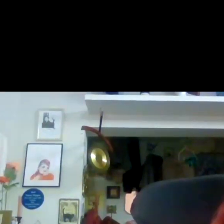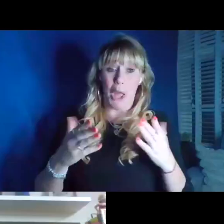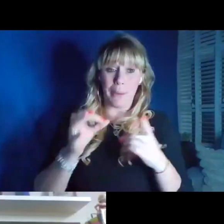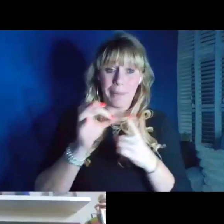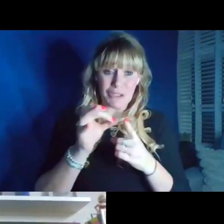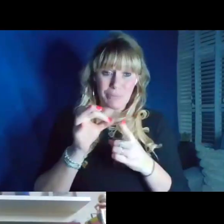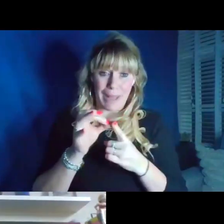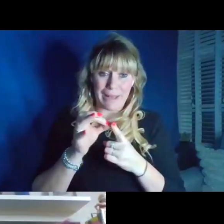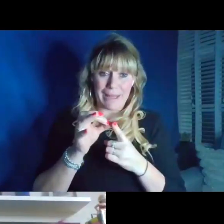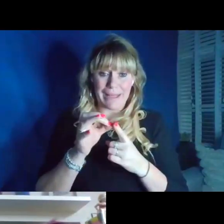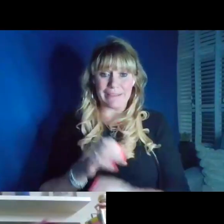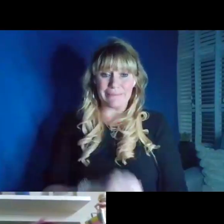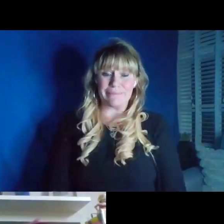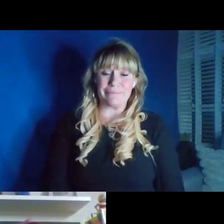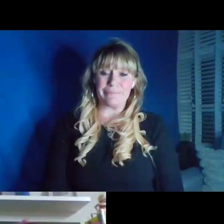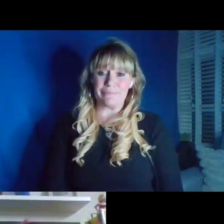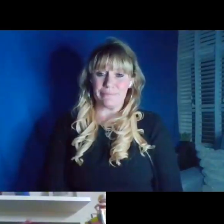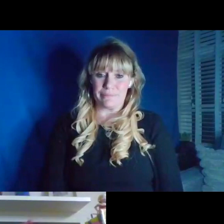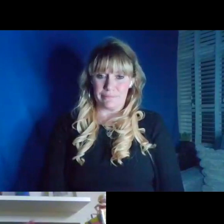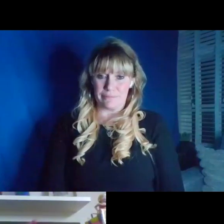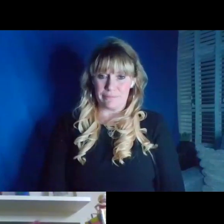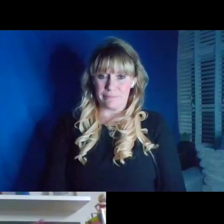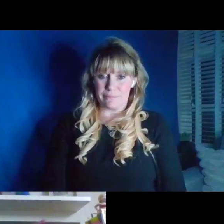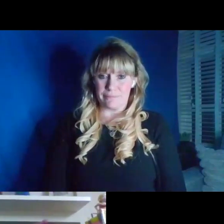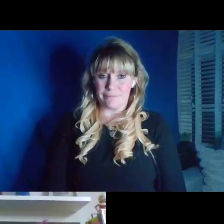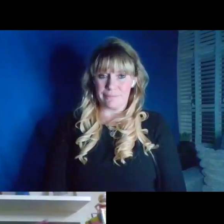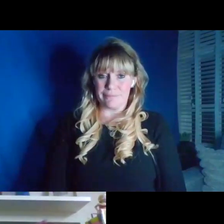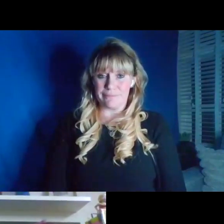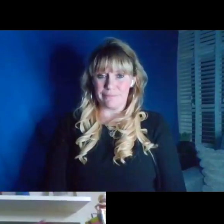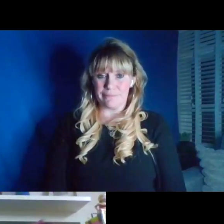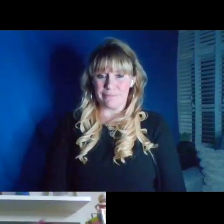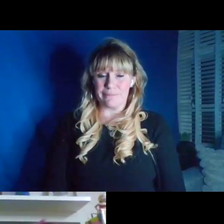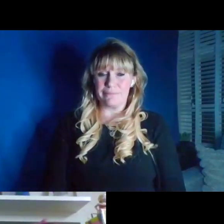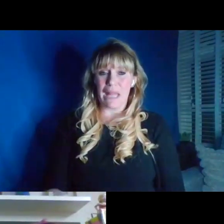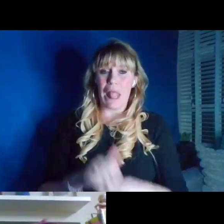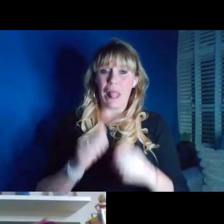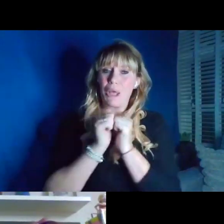our very much appreciated punk Princess.